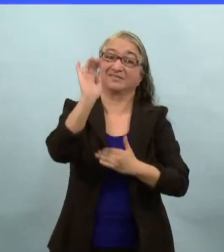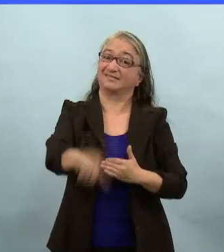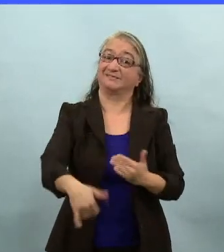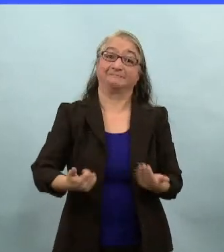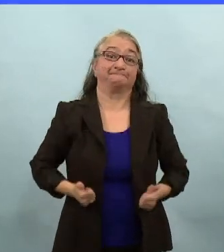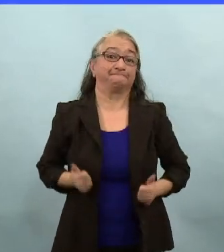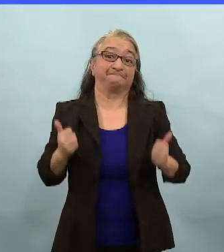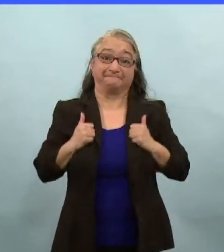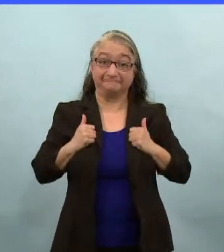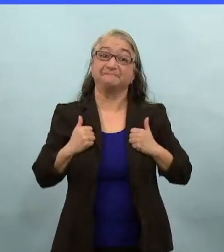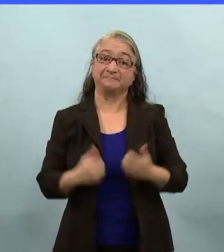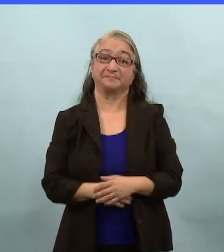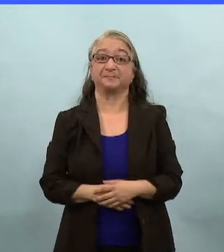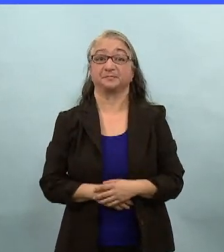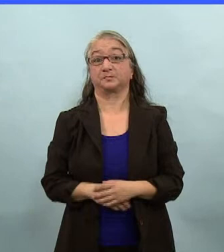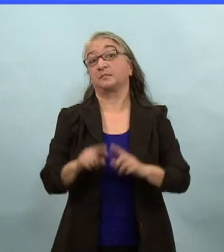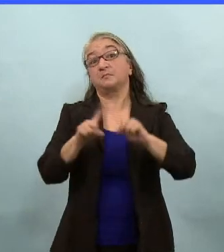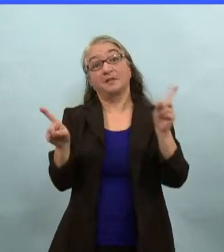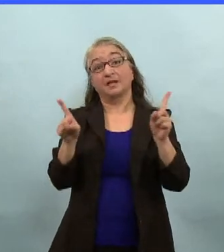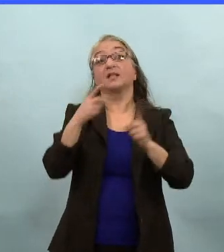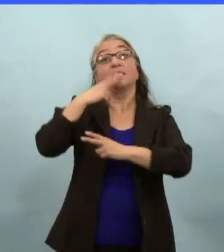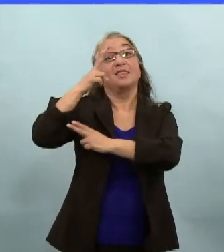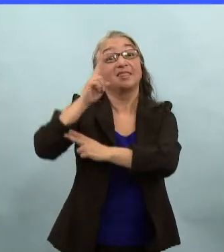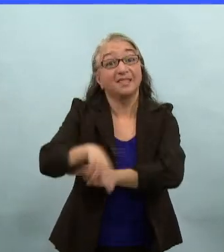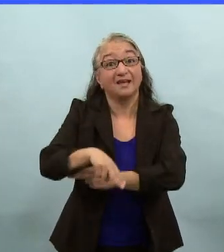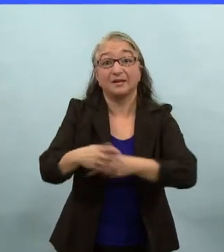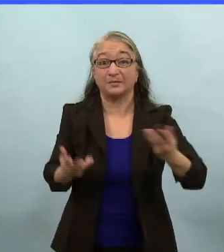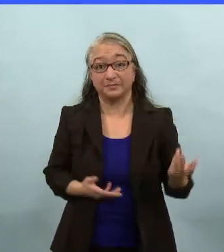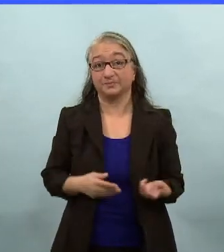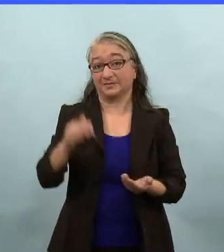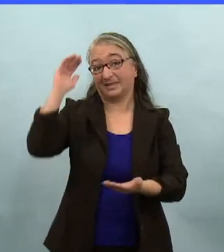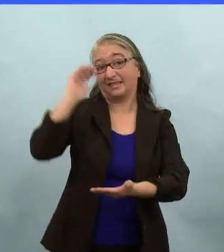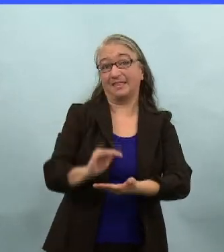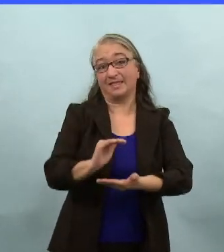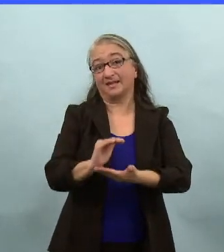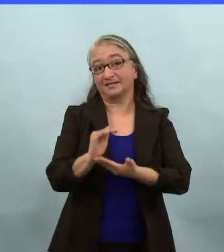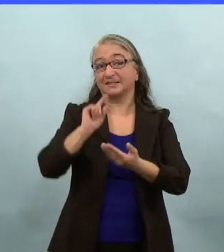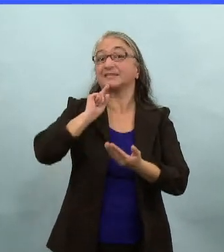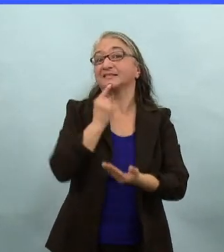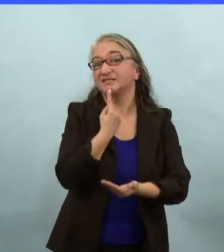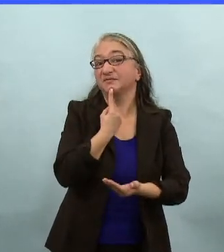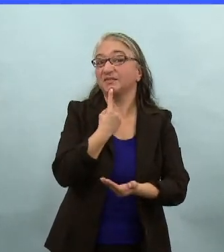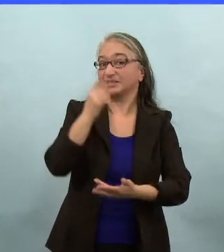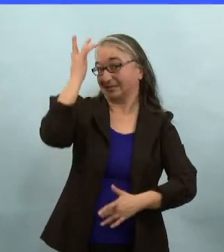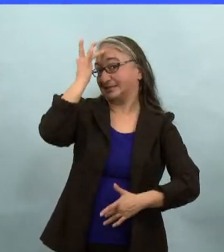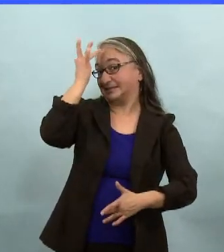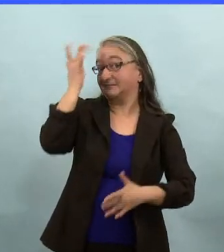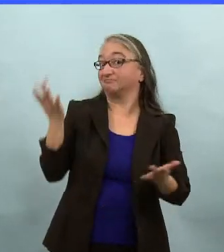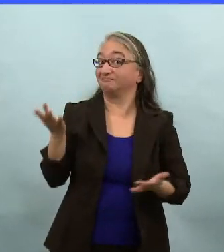much less severe outcomes especially if you're vaccinated so this is the importance of vaccine